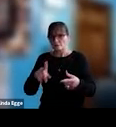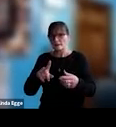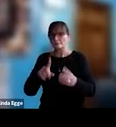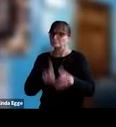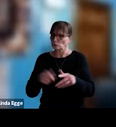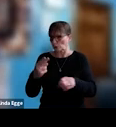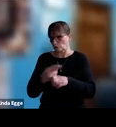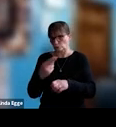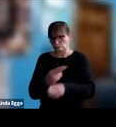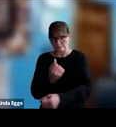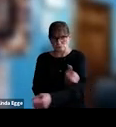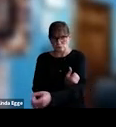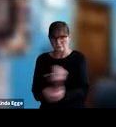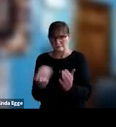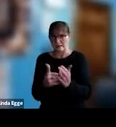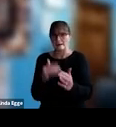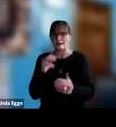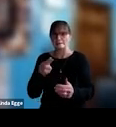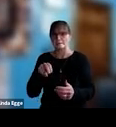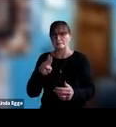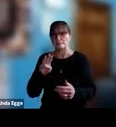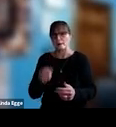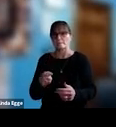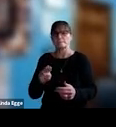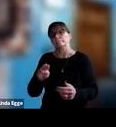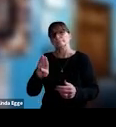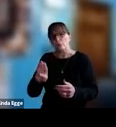and it helped to numb the symptoms they were experiencing.